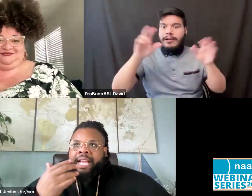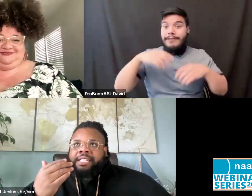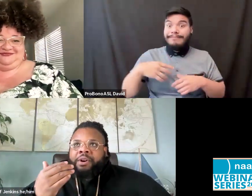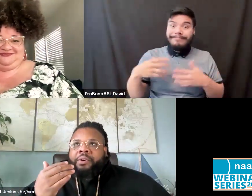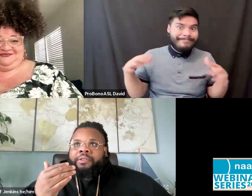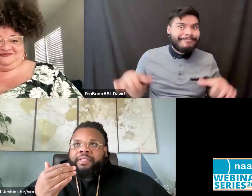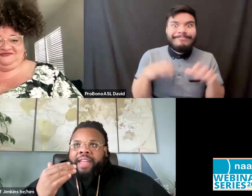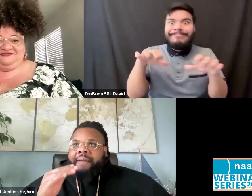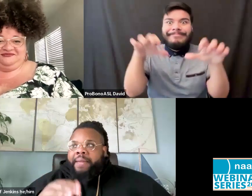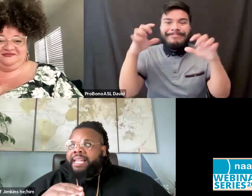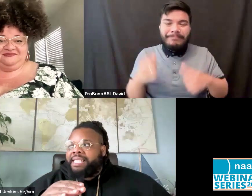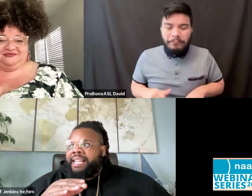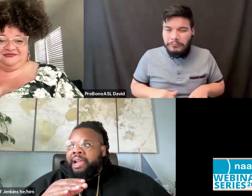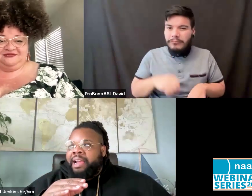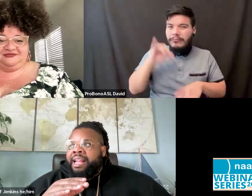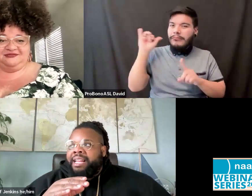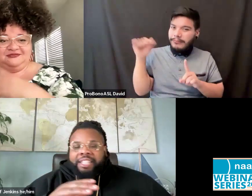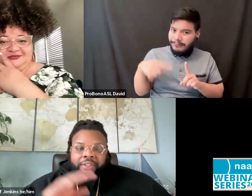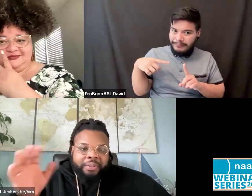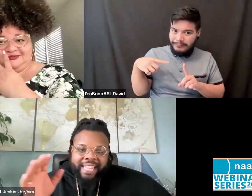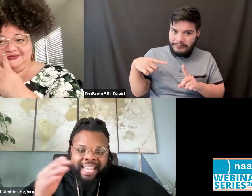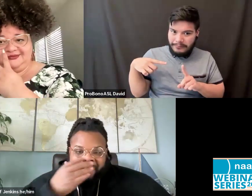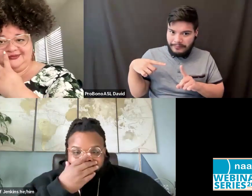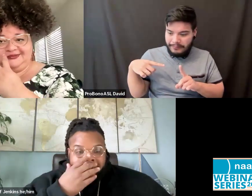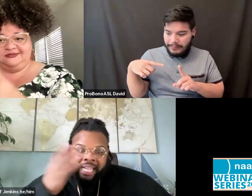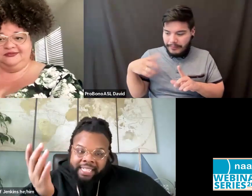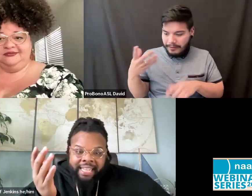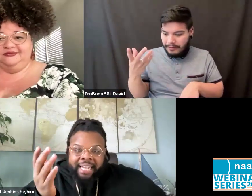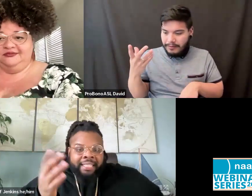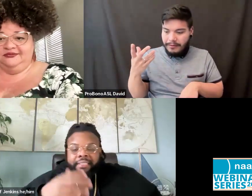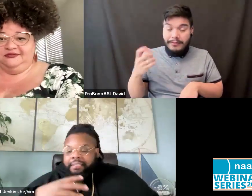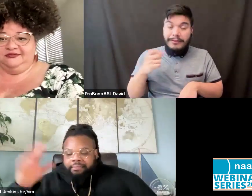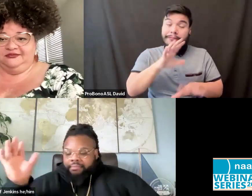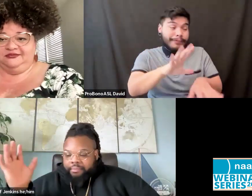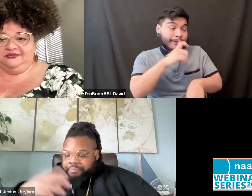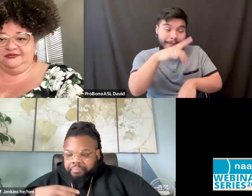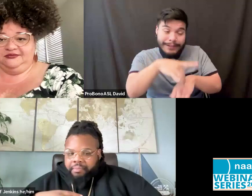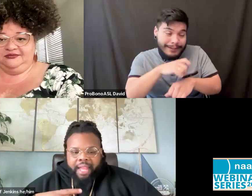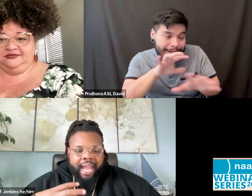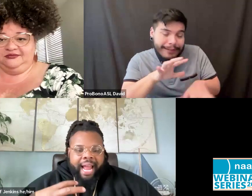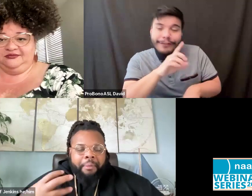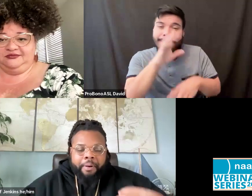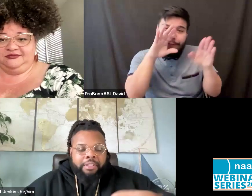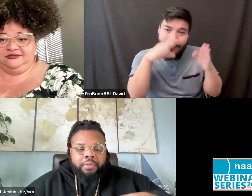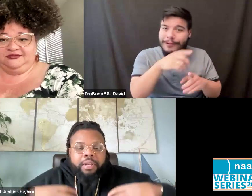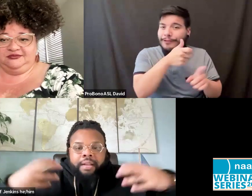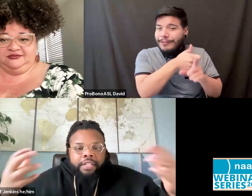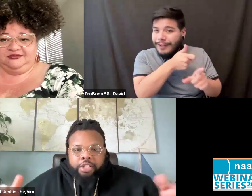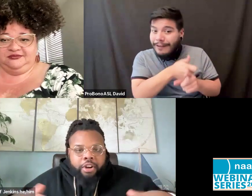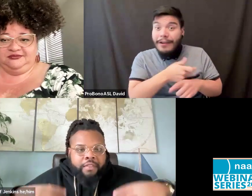And so that bit don't do anything else. Don't test out that and I'm a person who loves to serve.